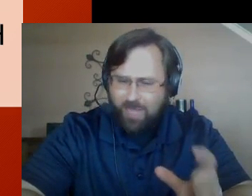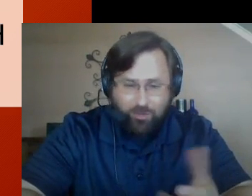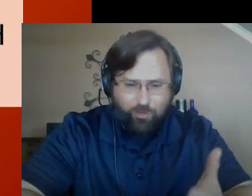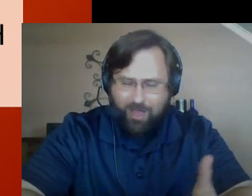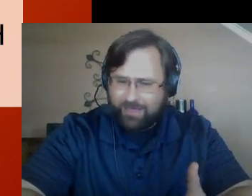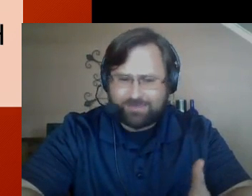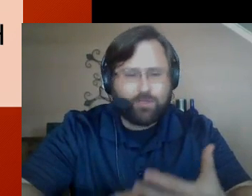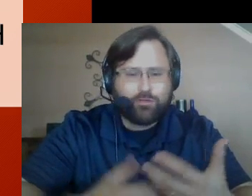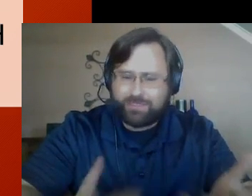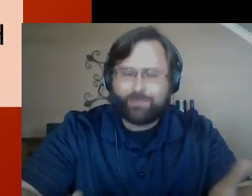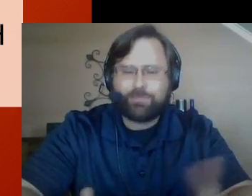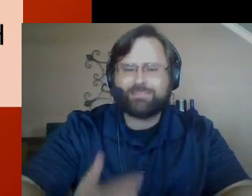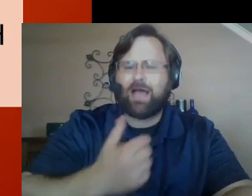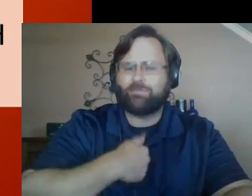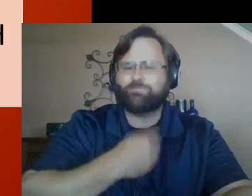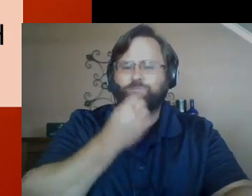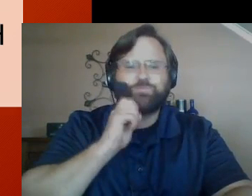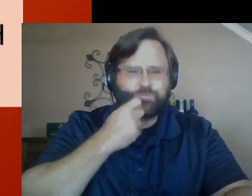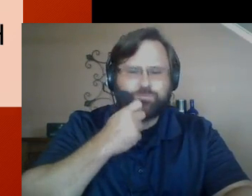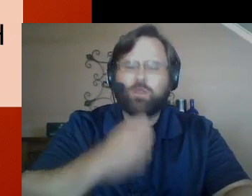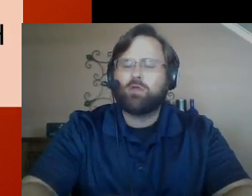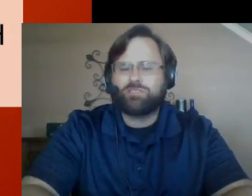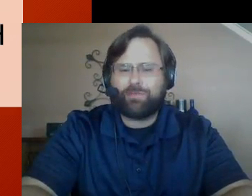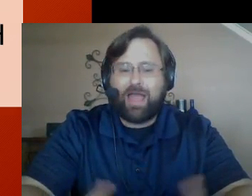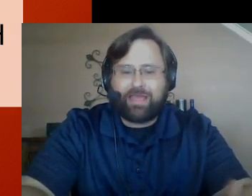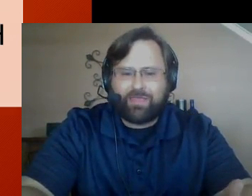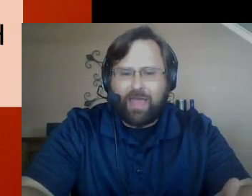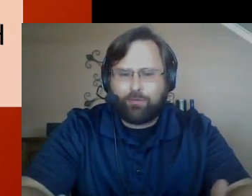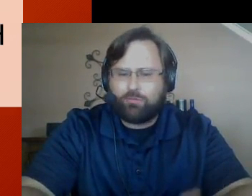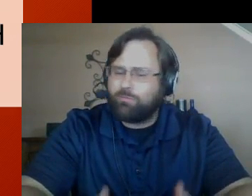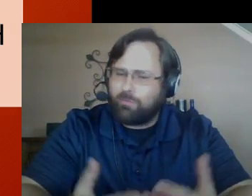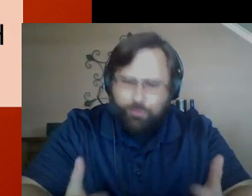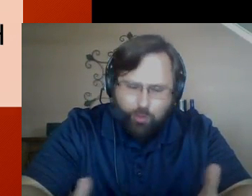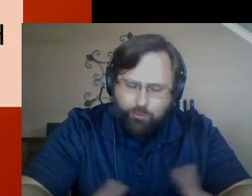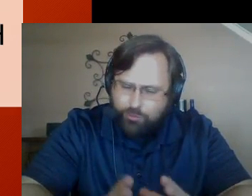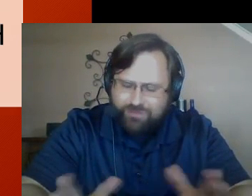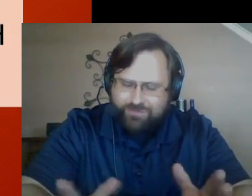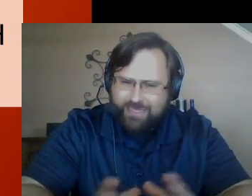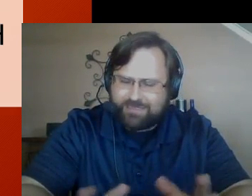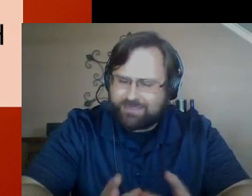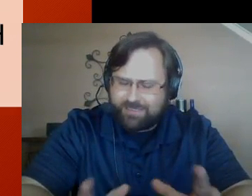otherwise you could simply sign to mean I ate the apple no use of tenses is